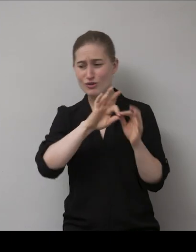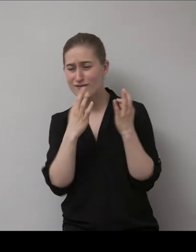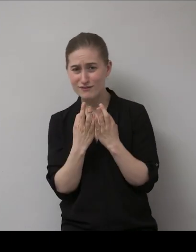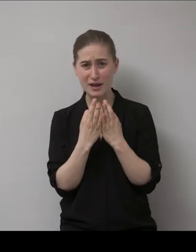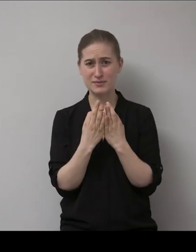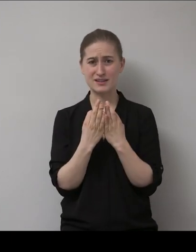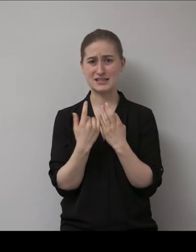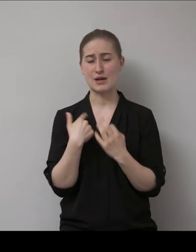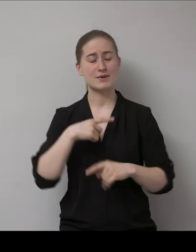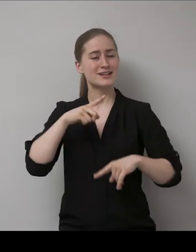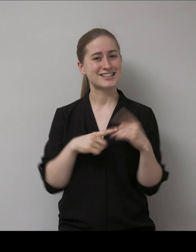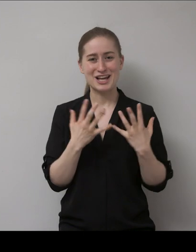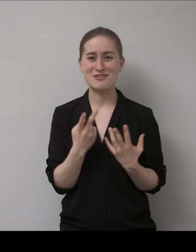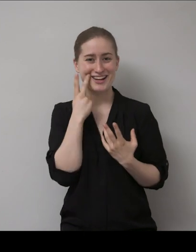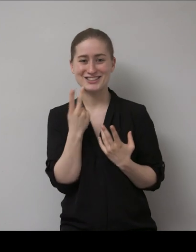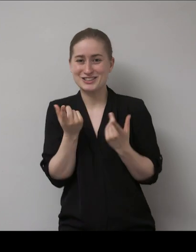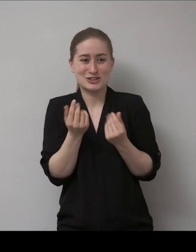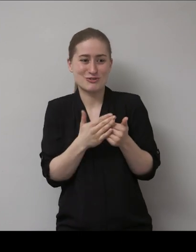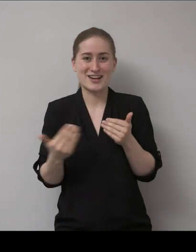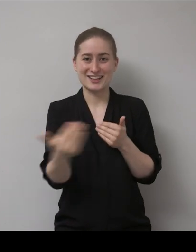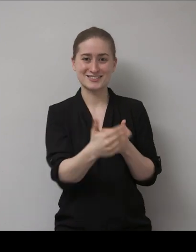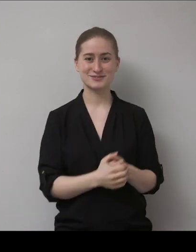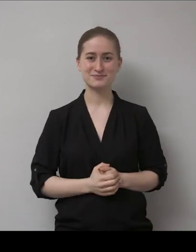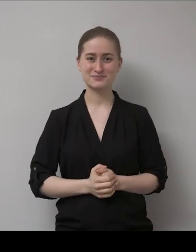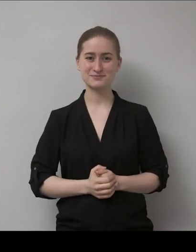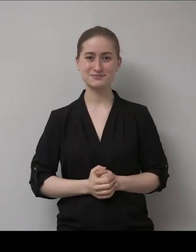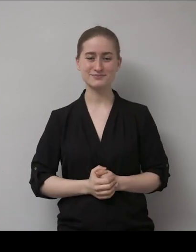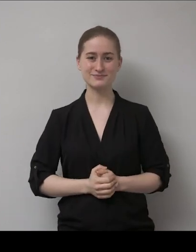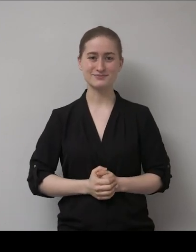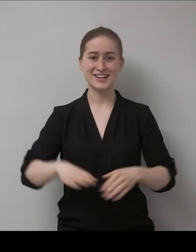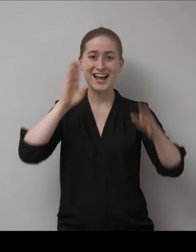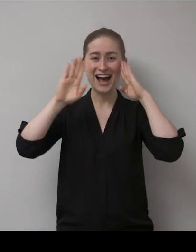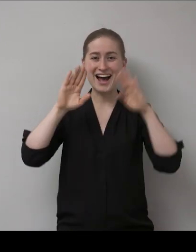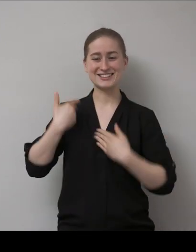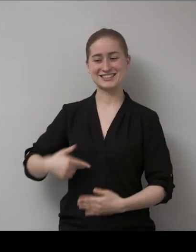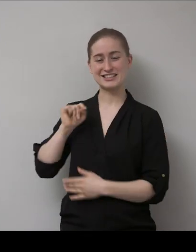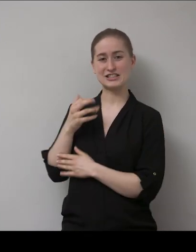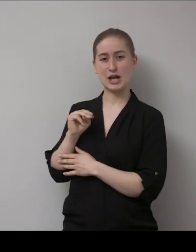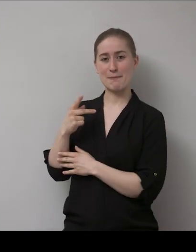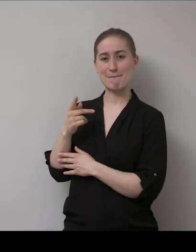and we can't wait to see what you do next. Hi, this is Tom Peterson. I'm an adjunct professor